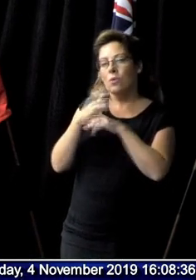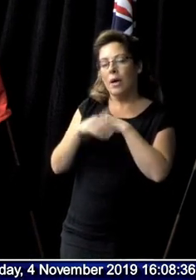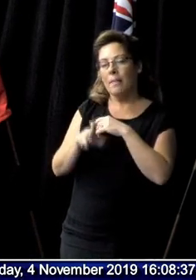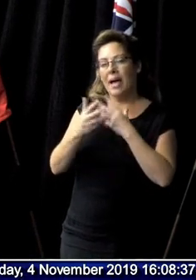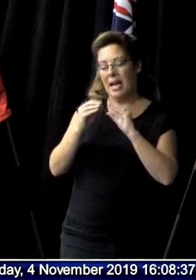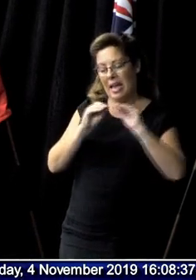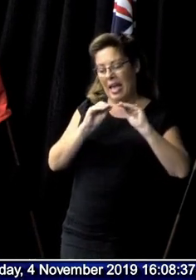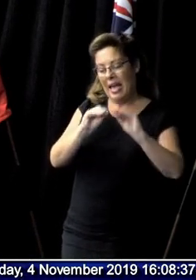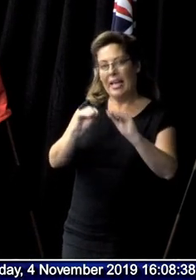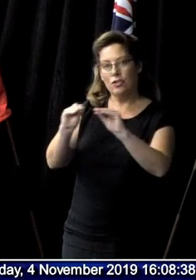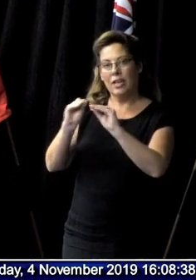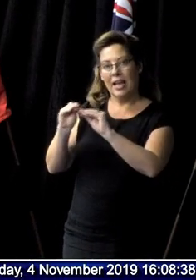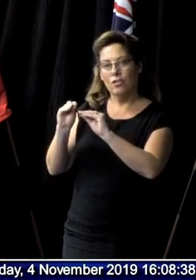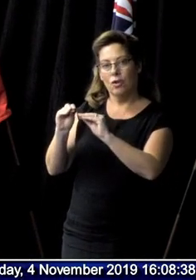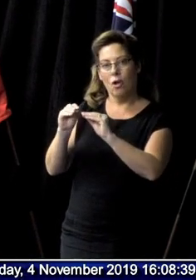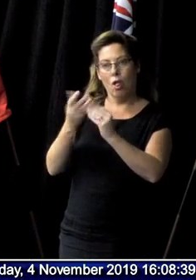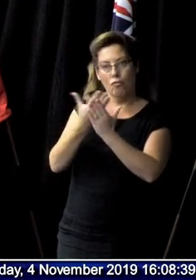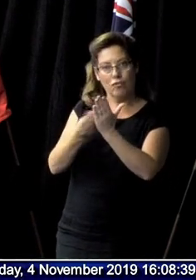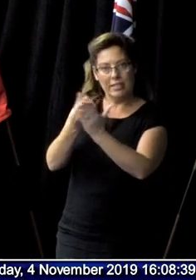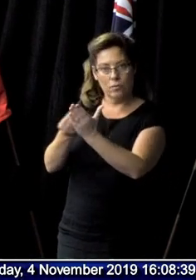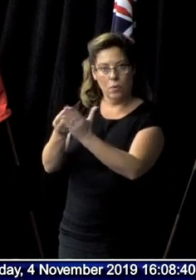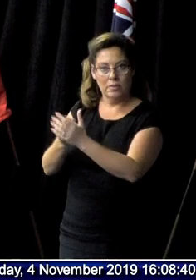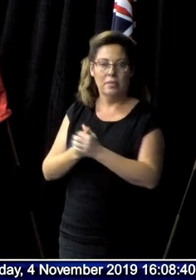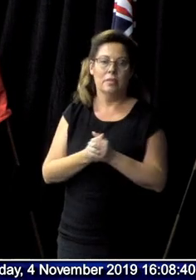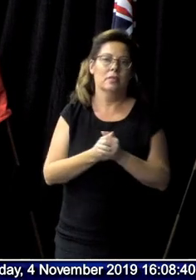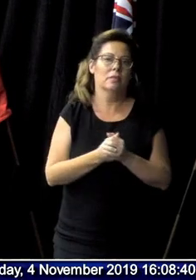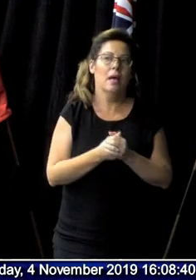child, a number of them have been mentioned this morning and this afternoon.